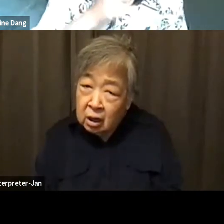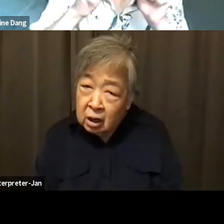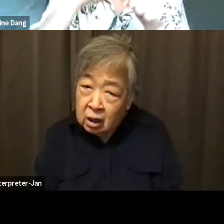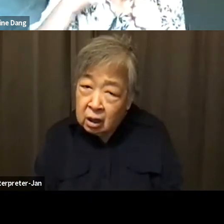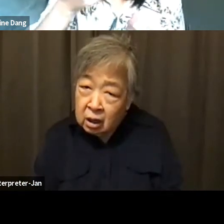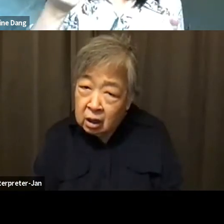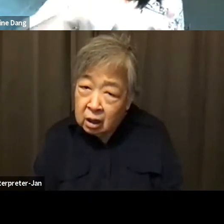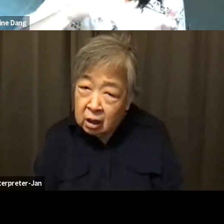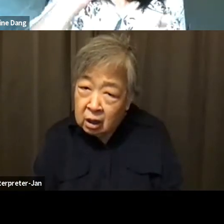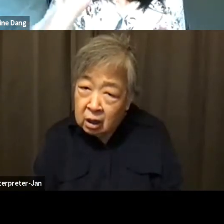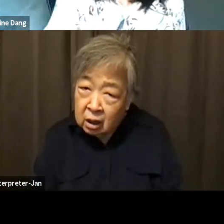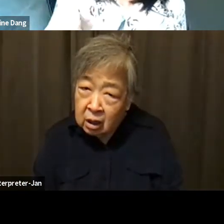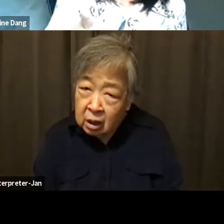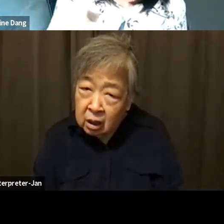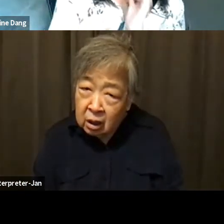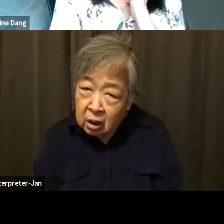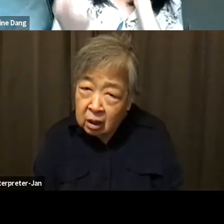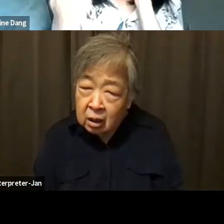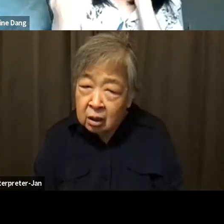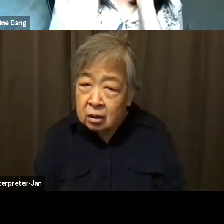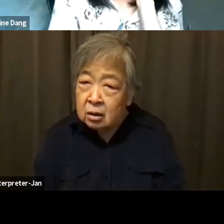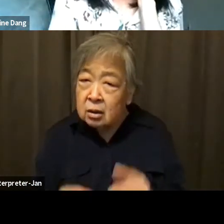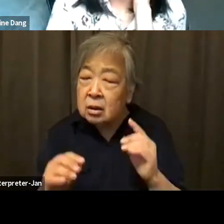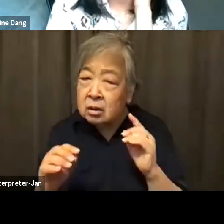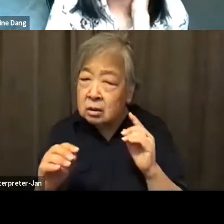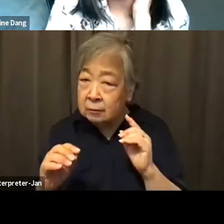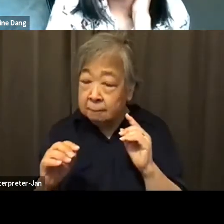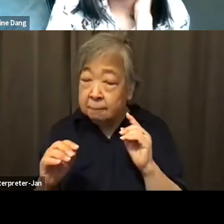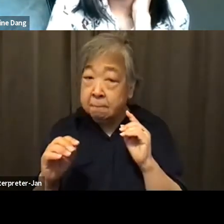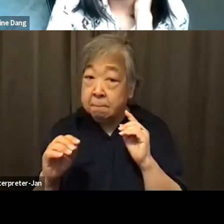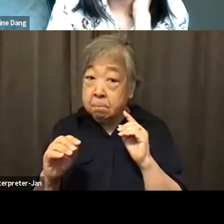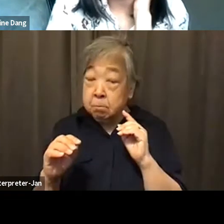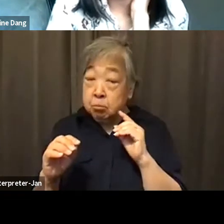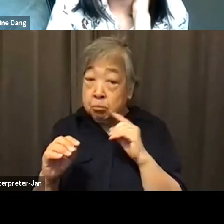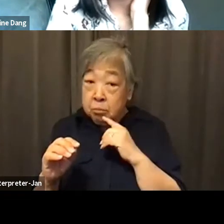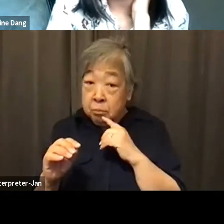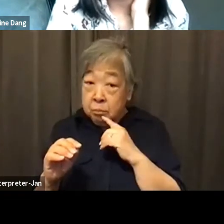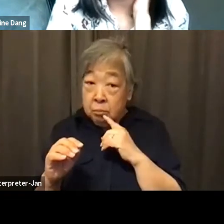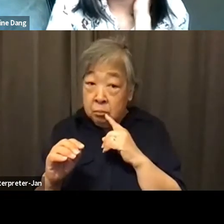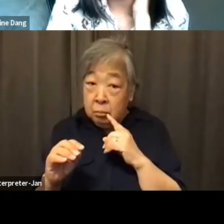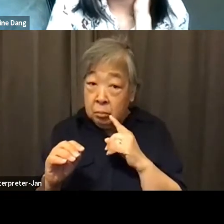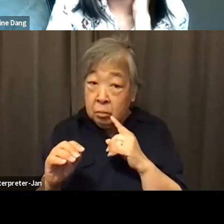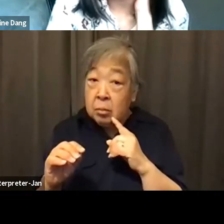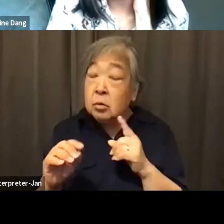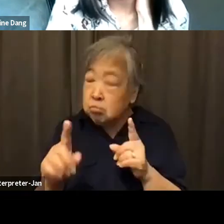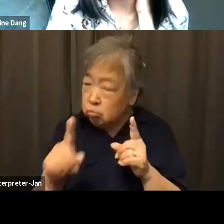Excuse me, do you mind repeating the question one more time? Sure.